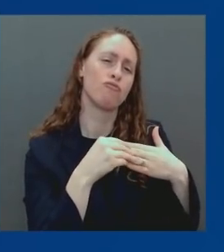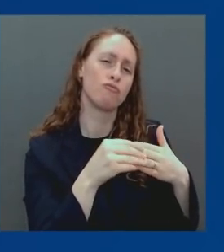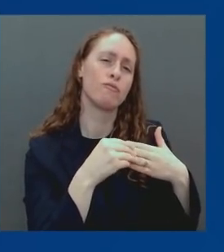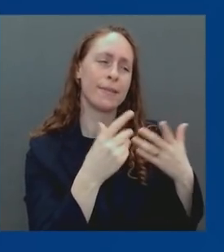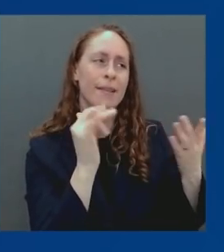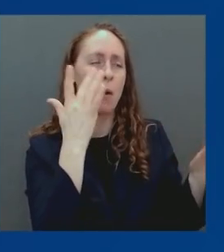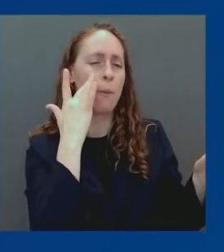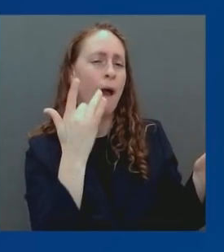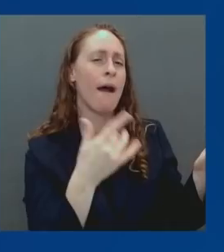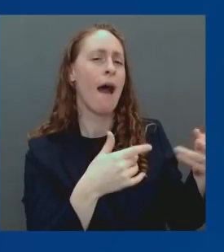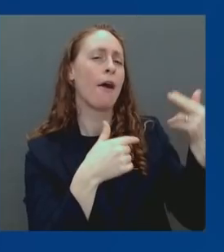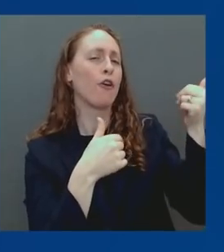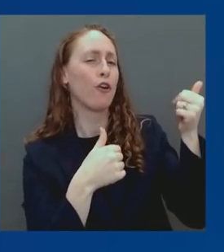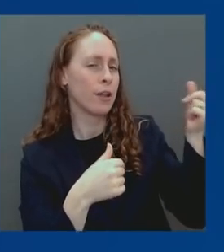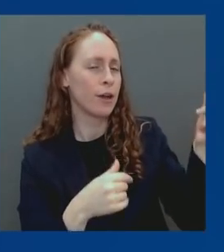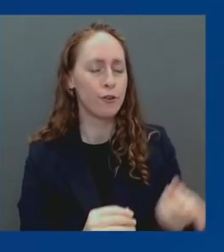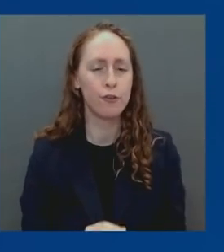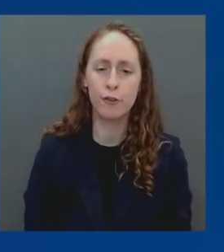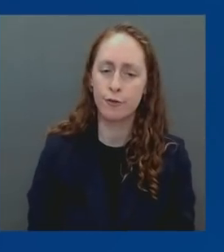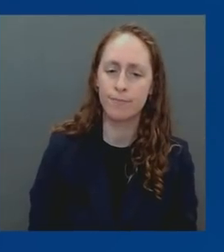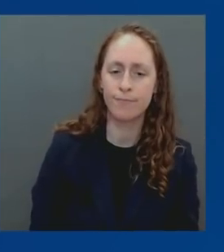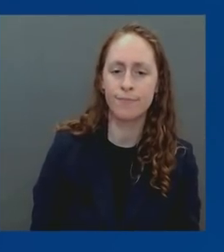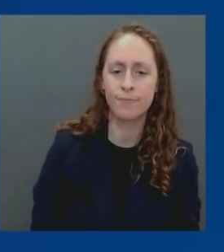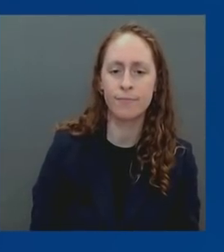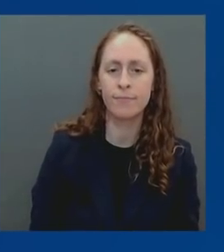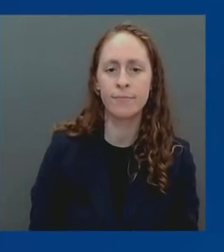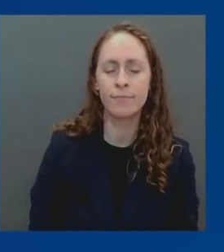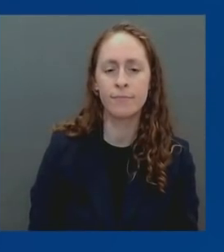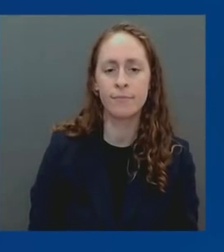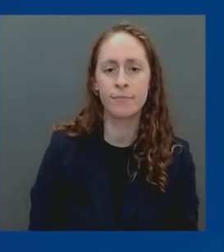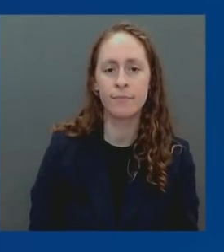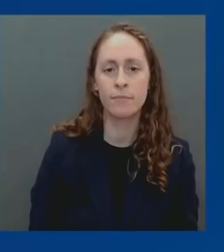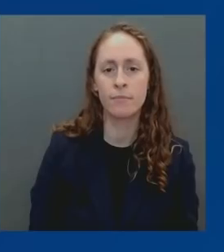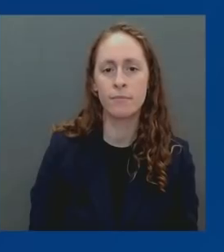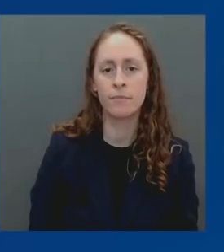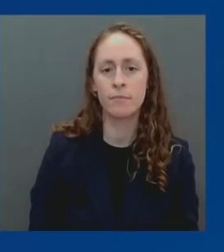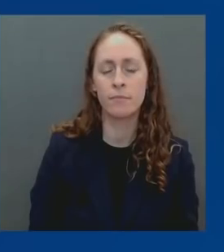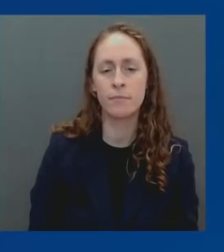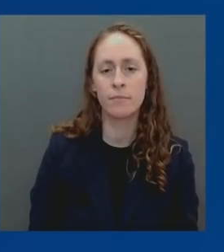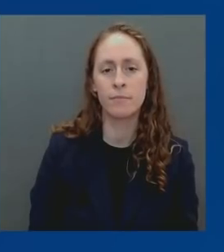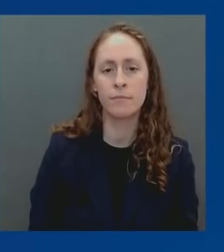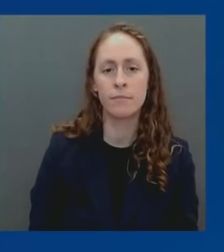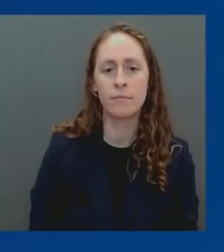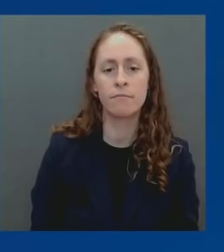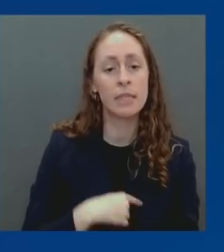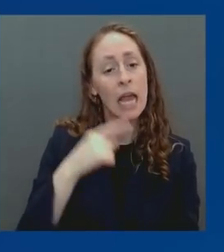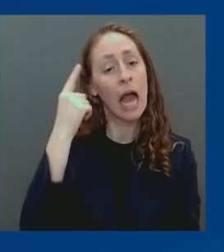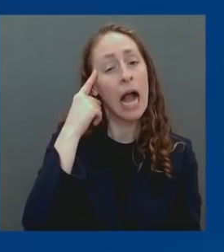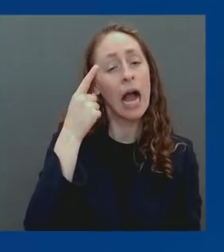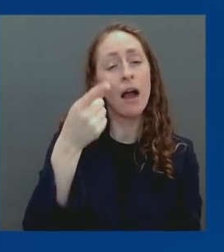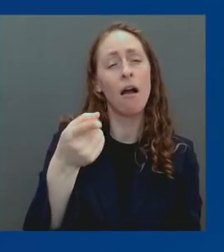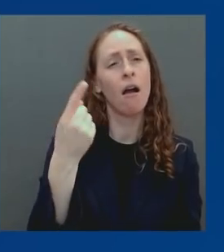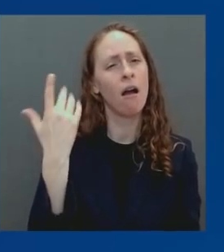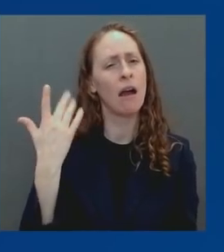Pfizer shared their news and now? And they're -- it's a big change that's happened, which is we experienced the Omicron surge.